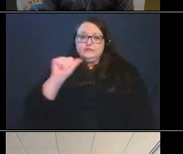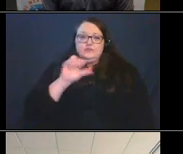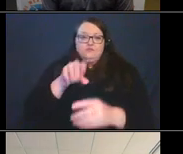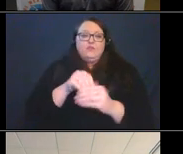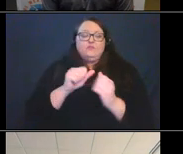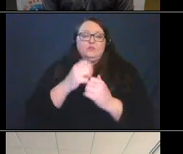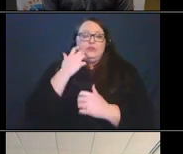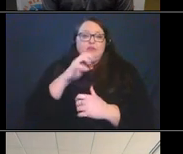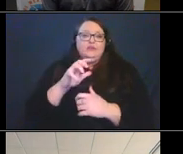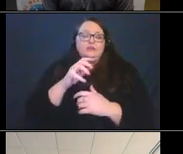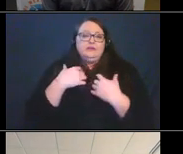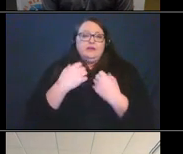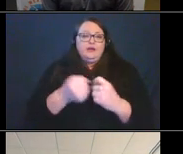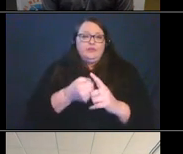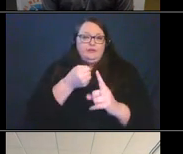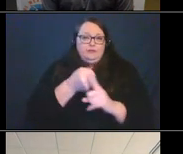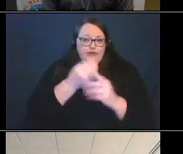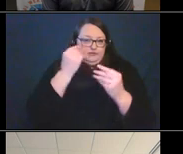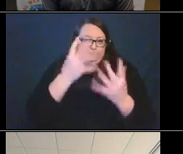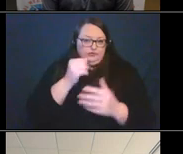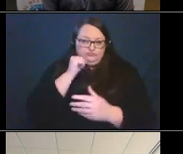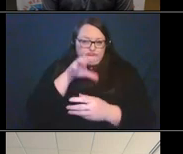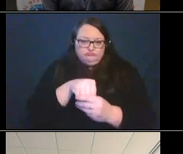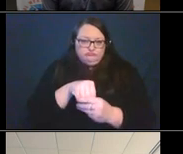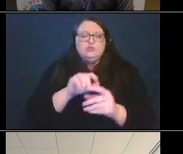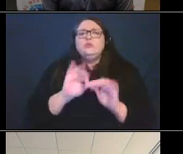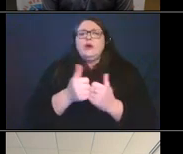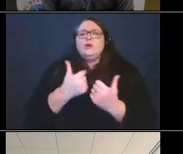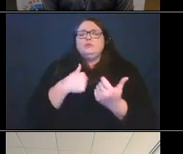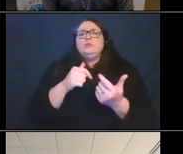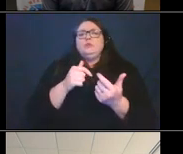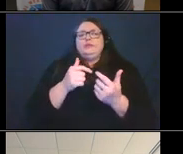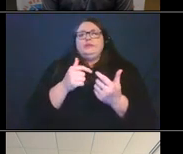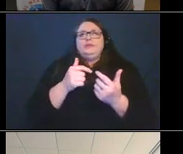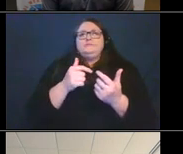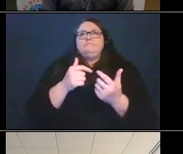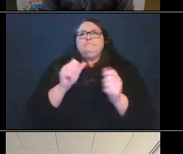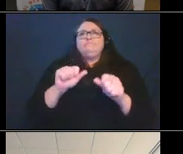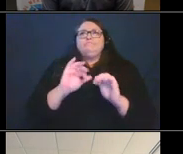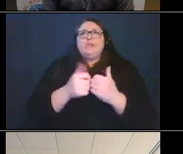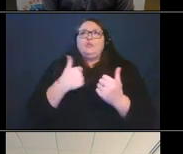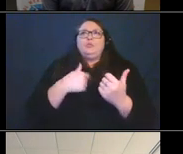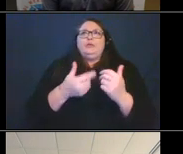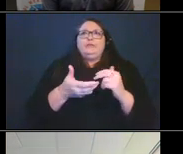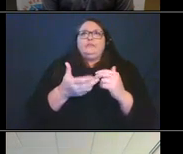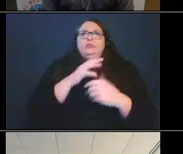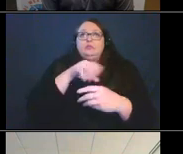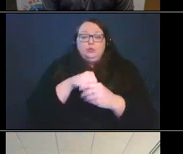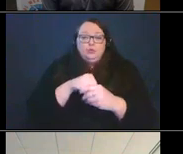so how does that, how are we able to capture increases in emergency room visit data, again,